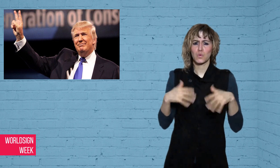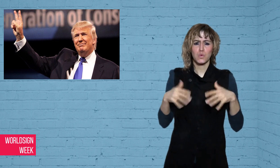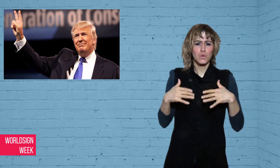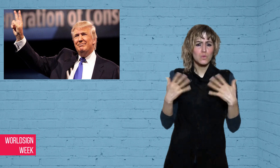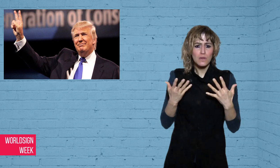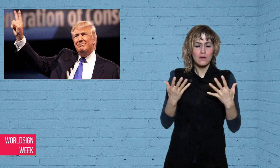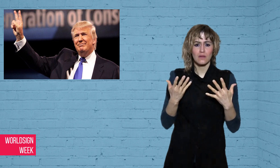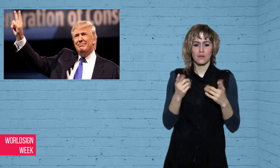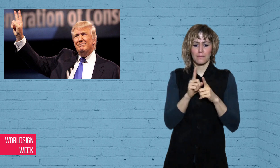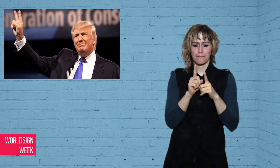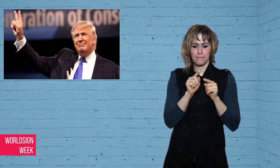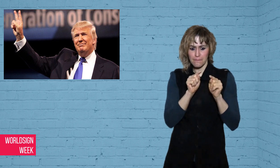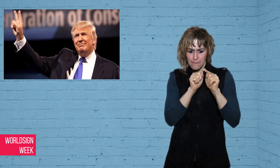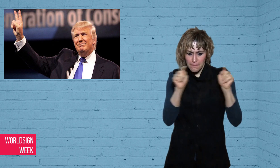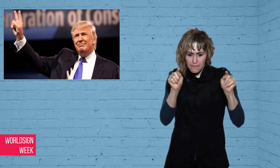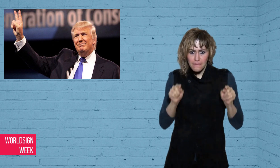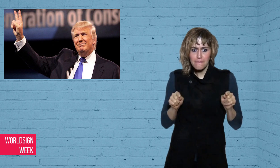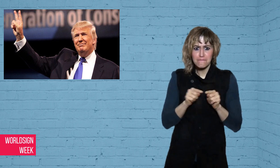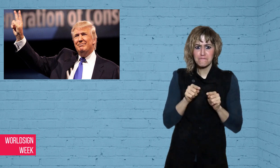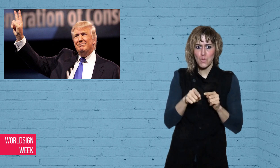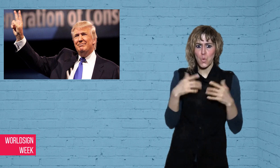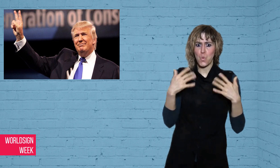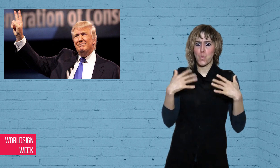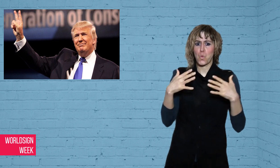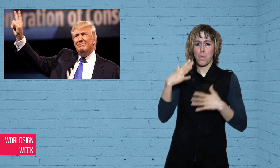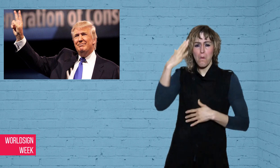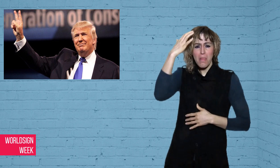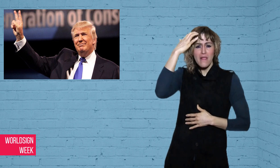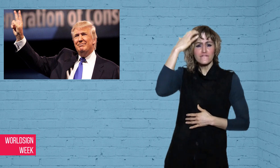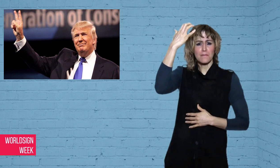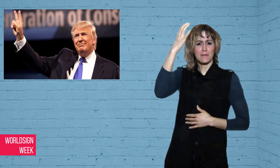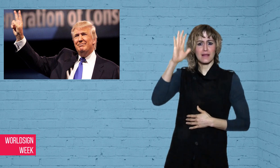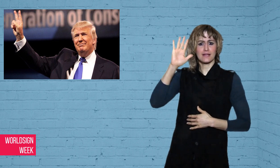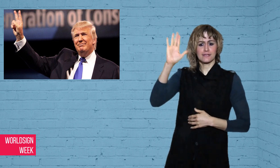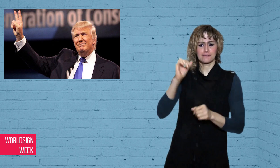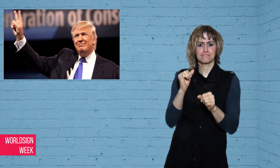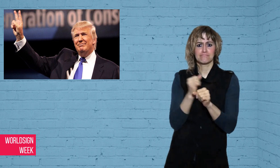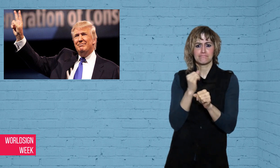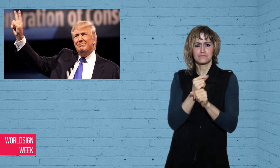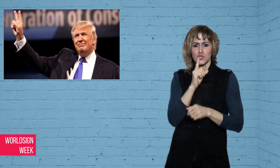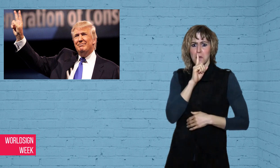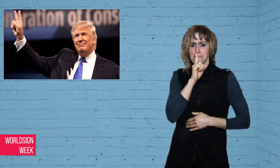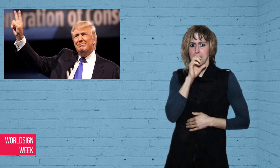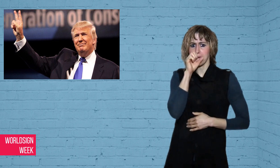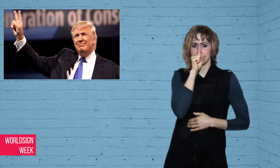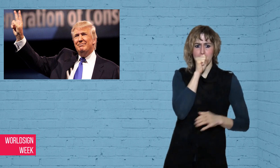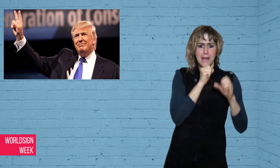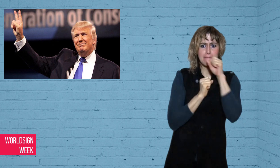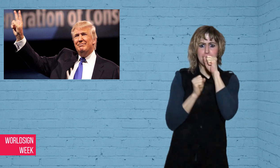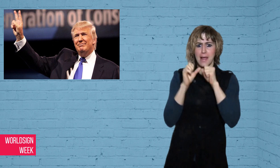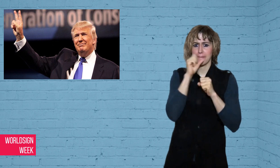Two were involved in leaking sensitive